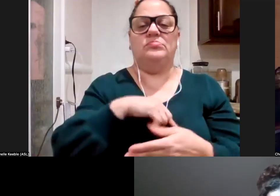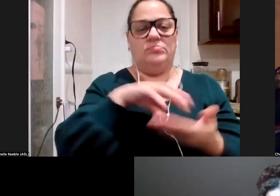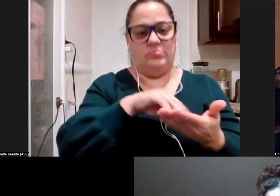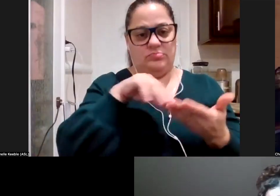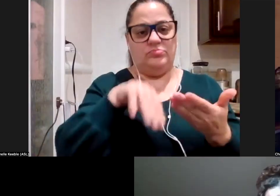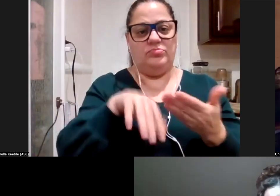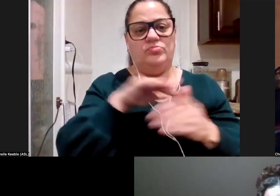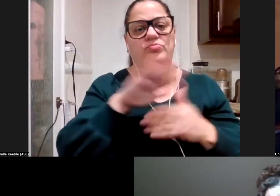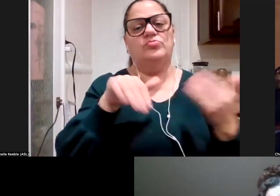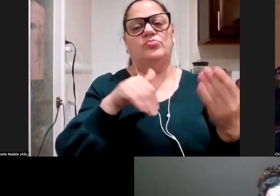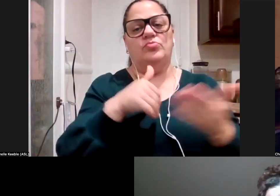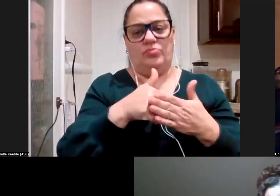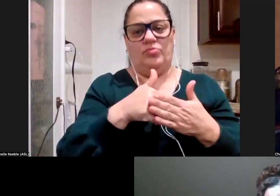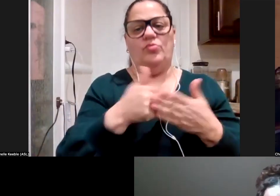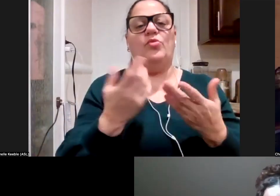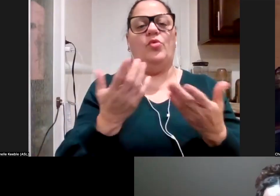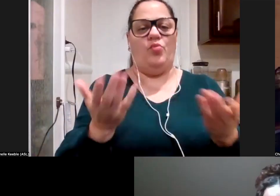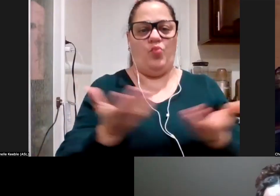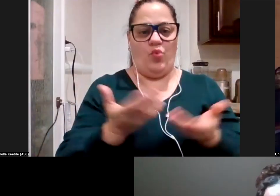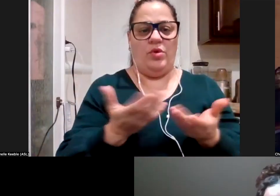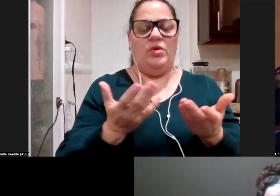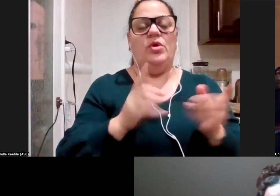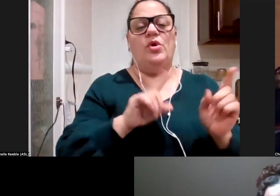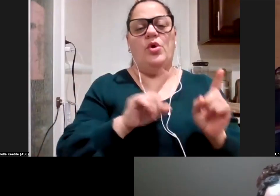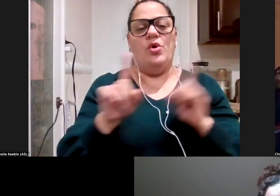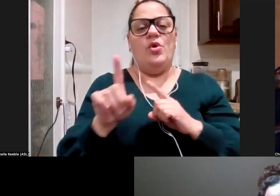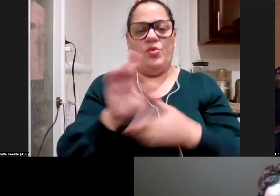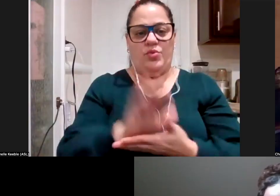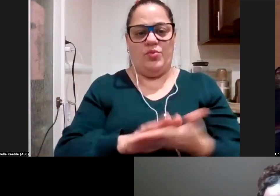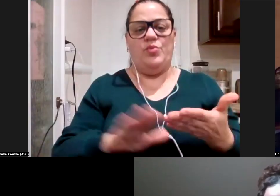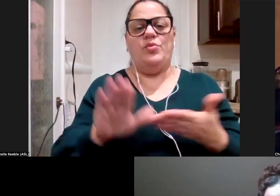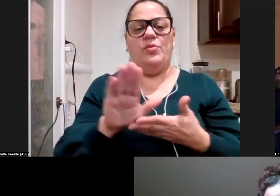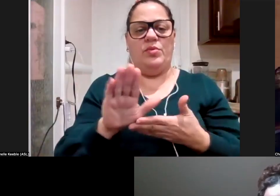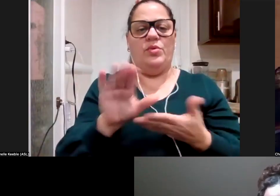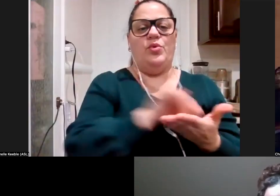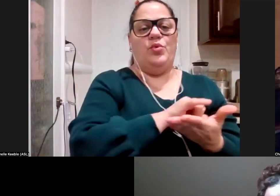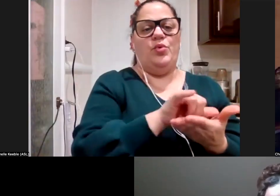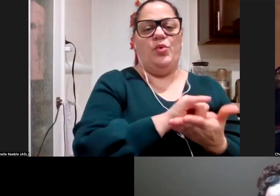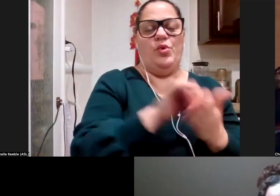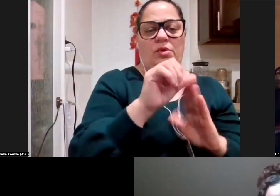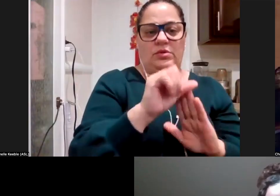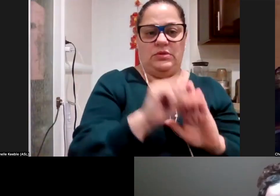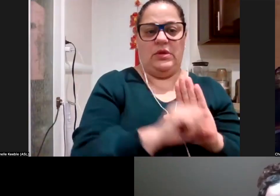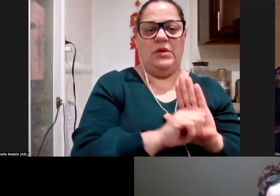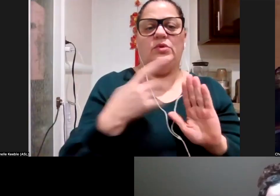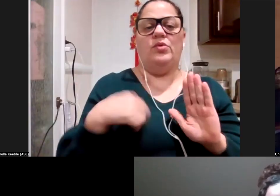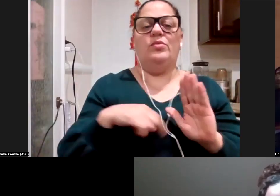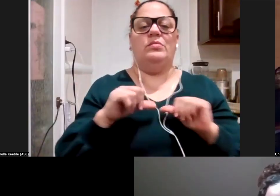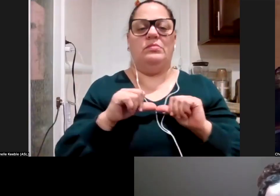want to end up at colleges and universities mostly in New York State. So, we continue to fight as